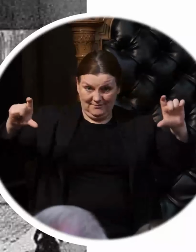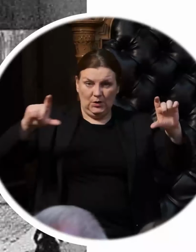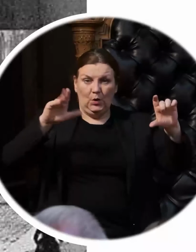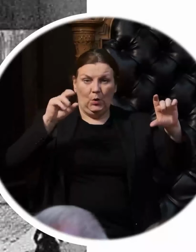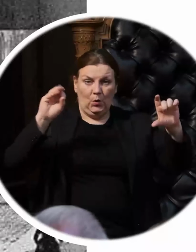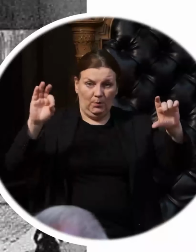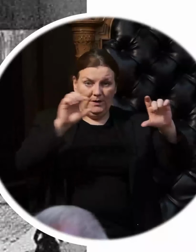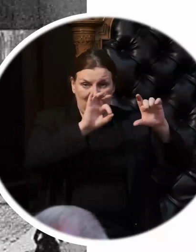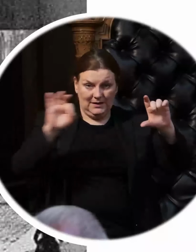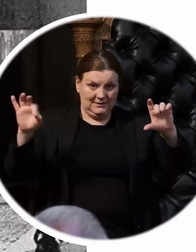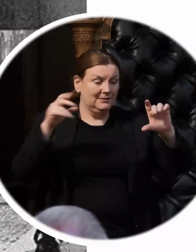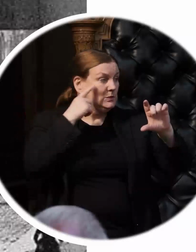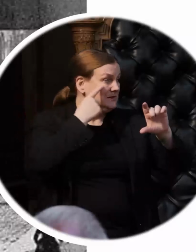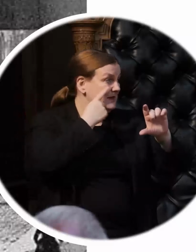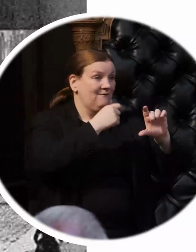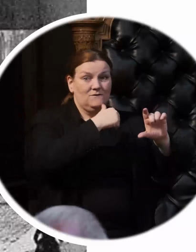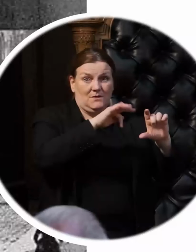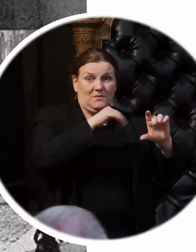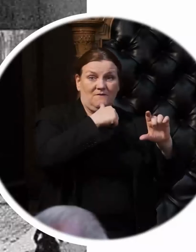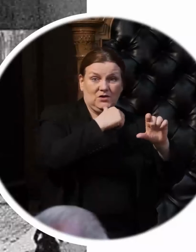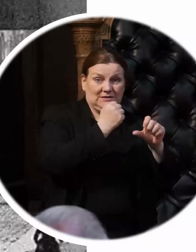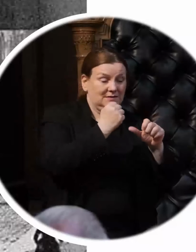And you can see the original station just here.